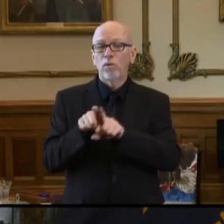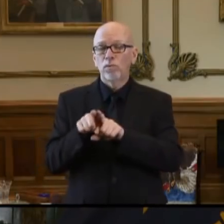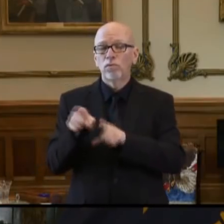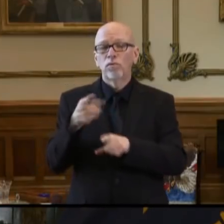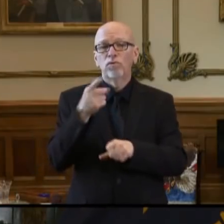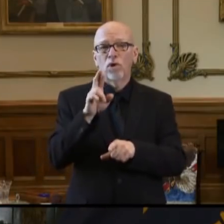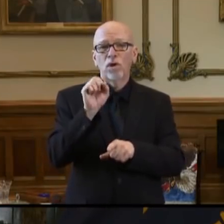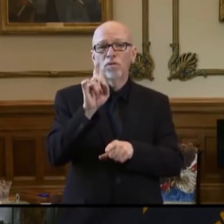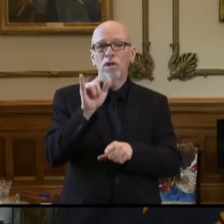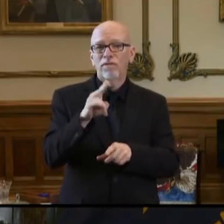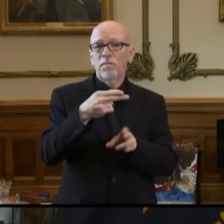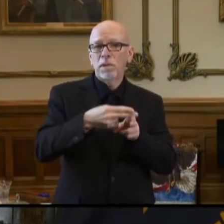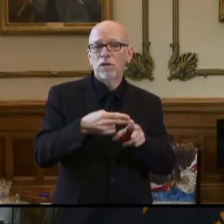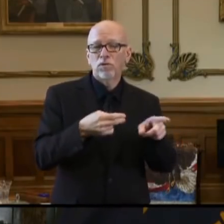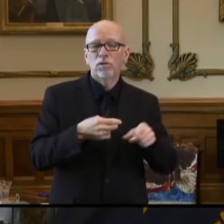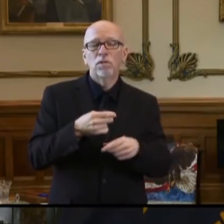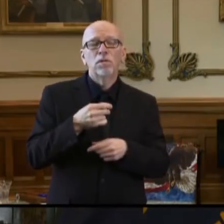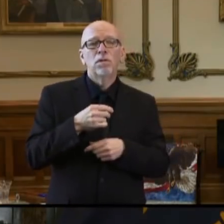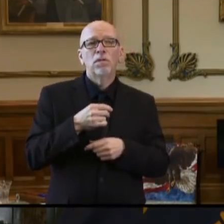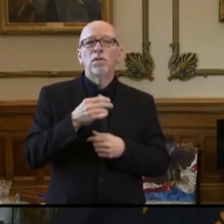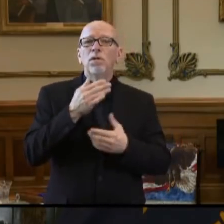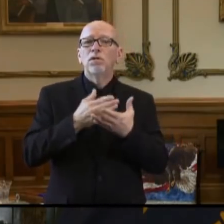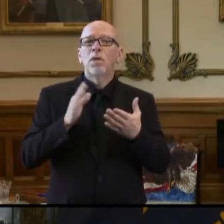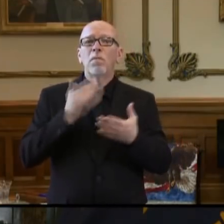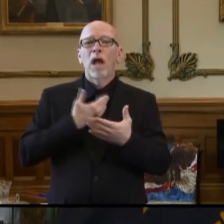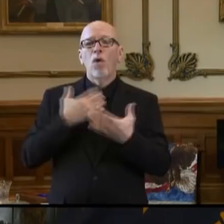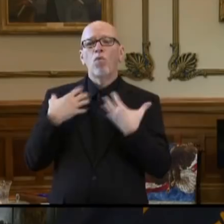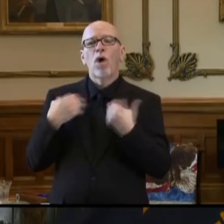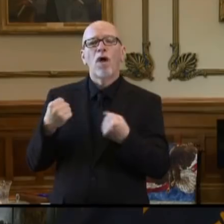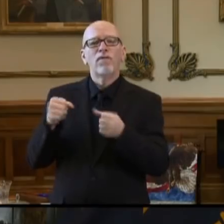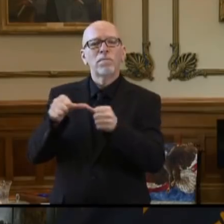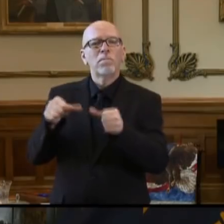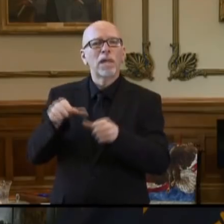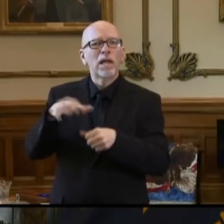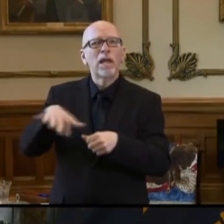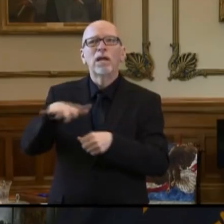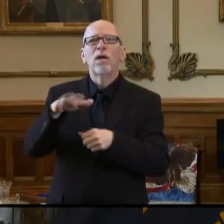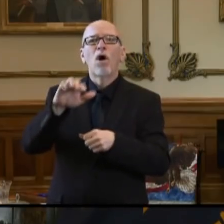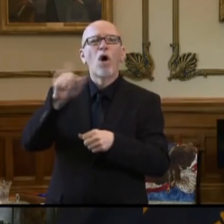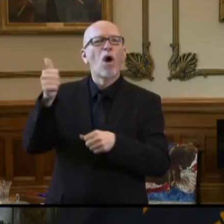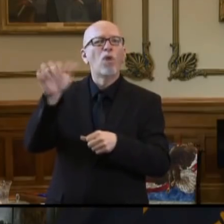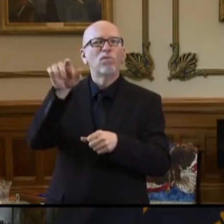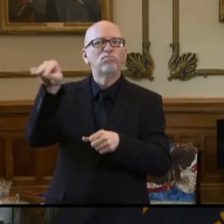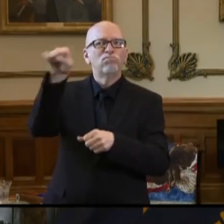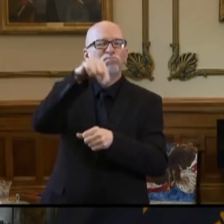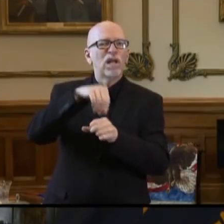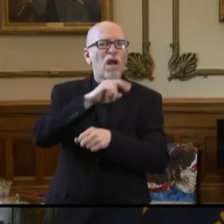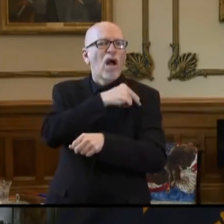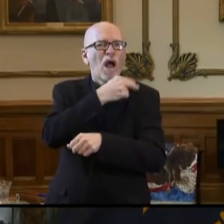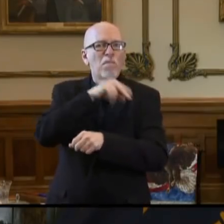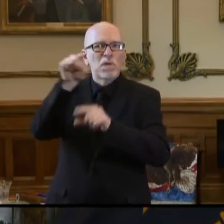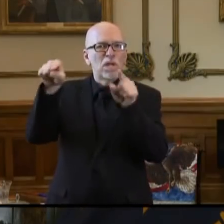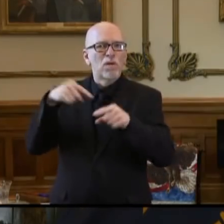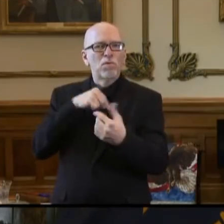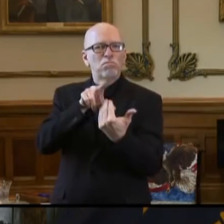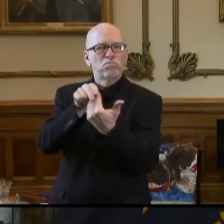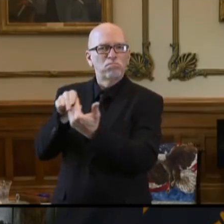CAPACITY FOR THOSE PATIENTS. IN ADDITION TO THAT, DR. SULLIVAN MENTIONED SOME OF THE USE OF